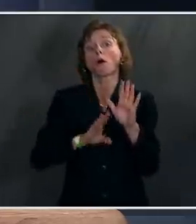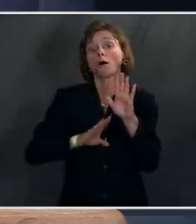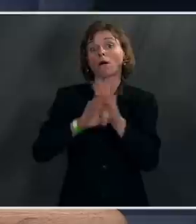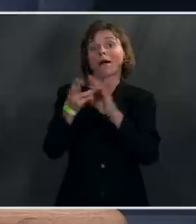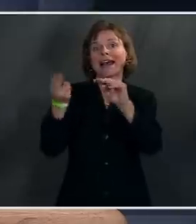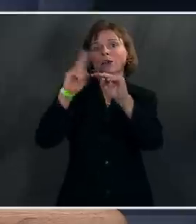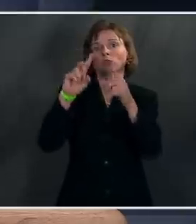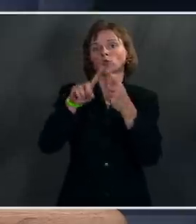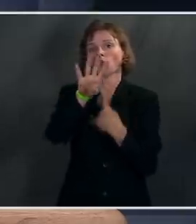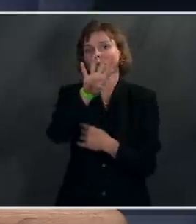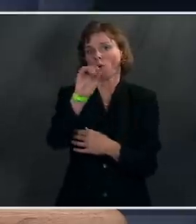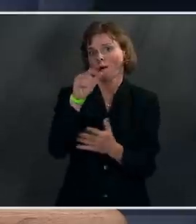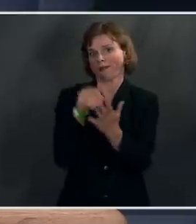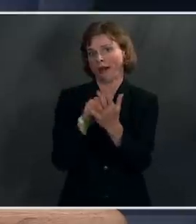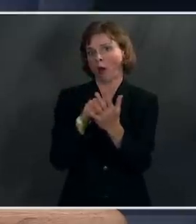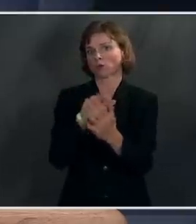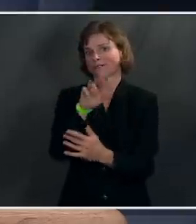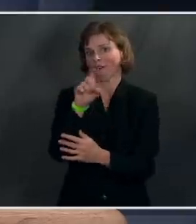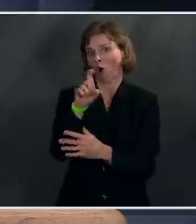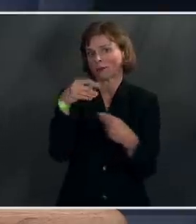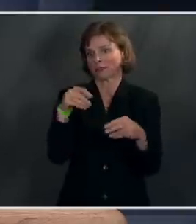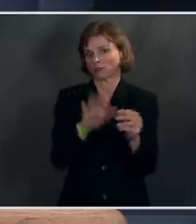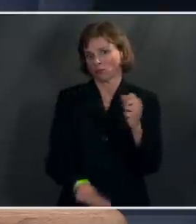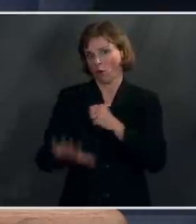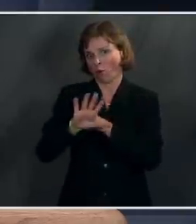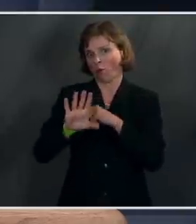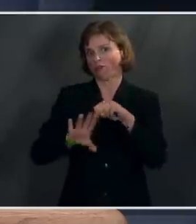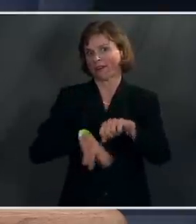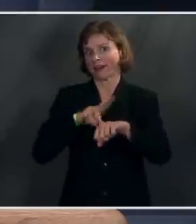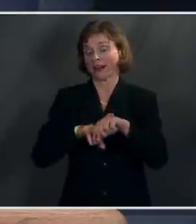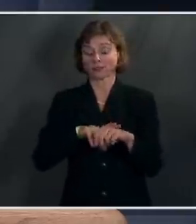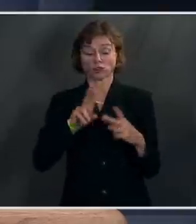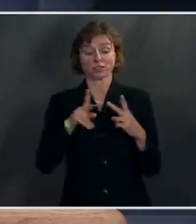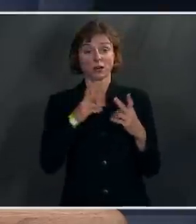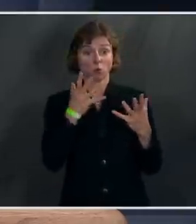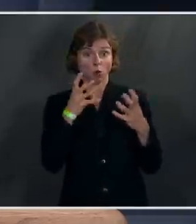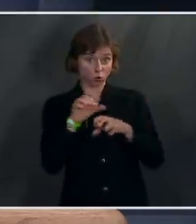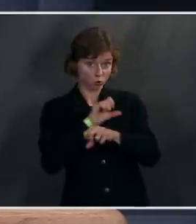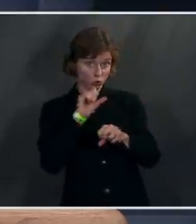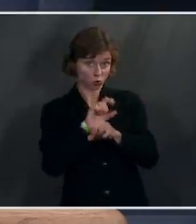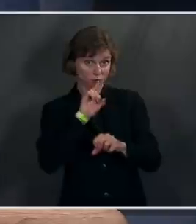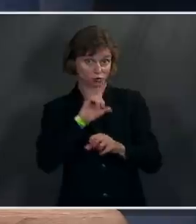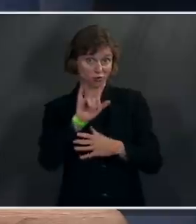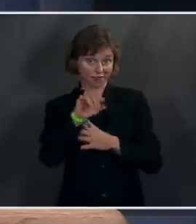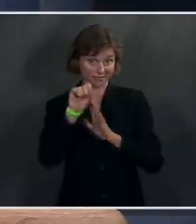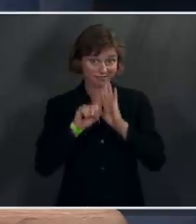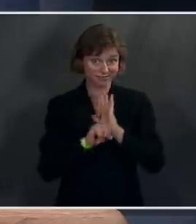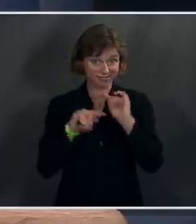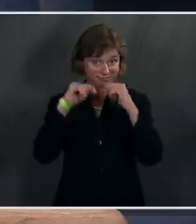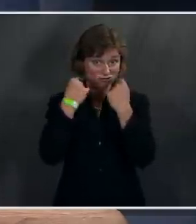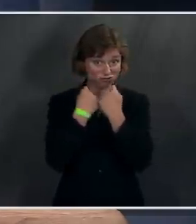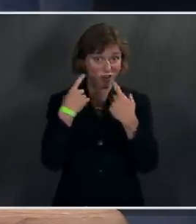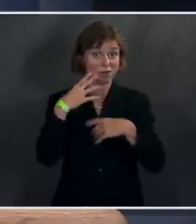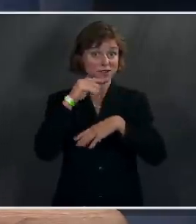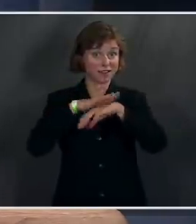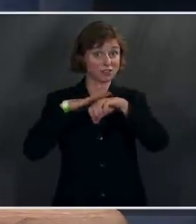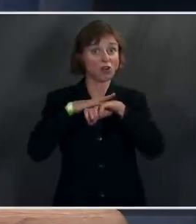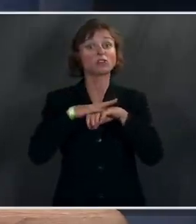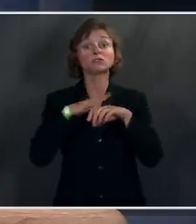Second, we continue to work to ensure states, tribes and territories have the resources they need to turn vaccines into vaccinations.